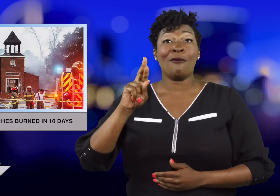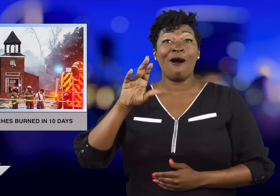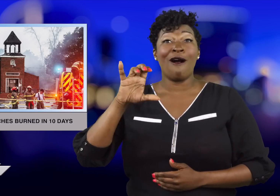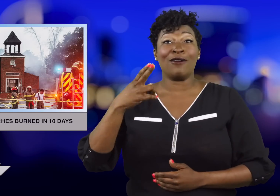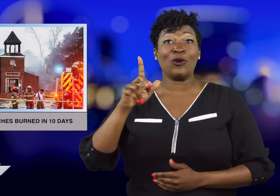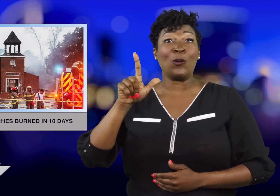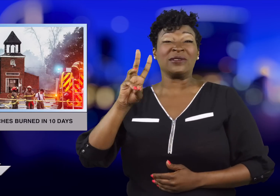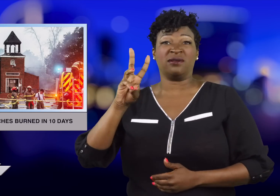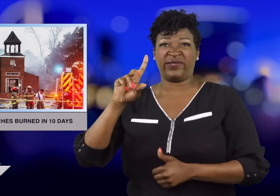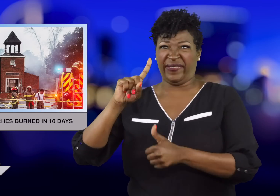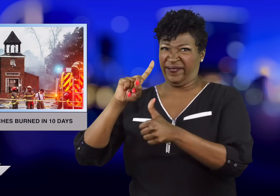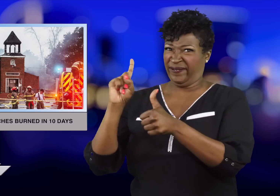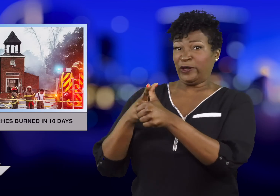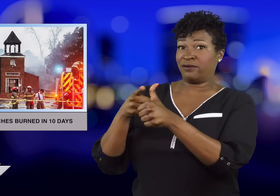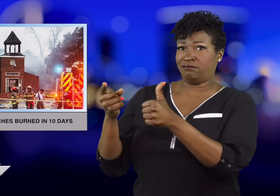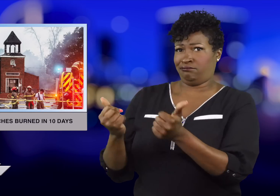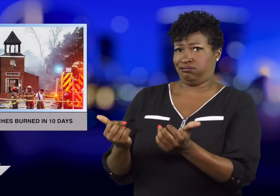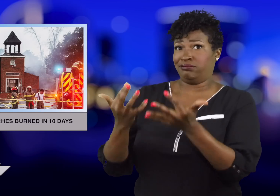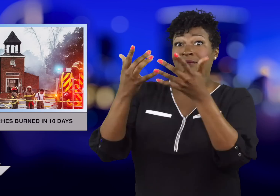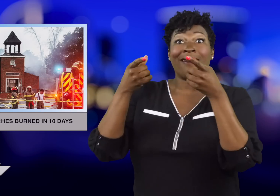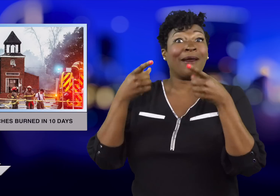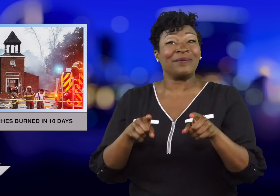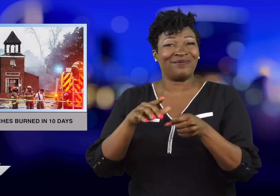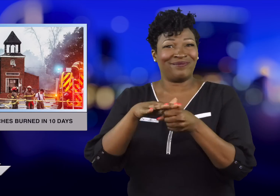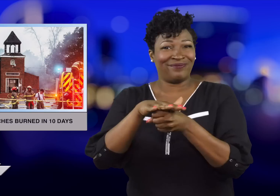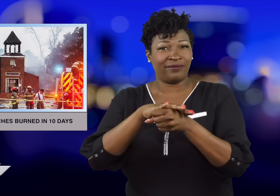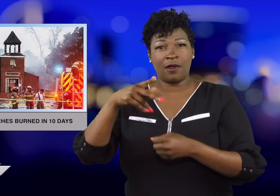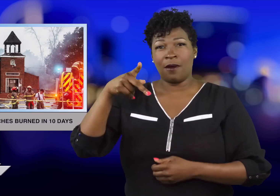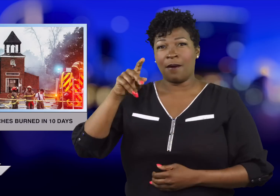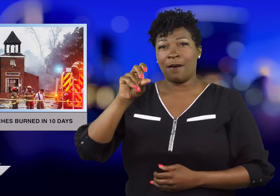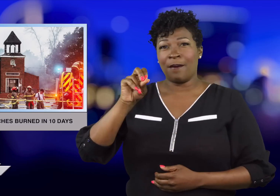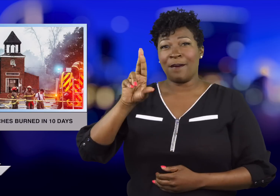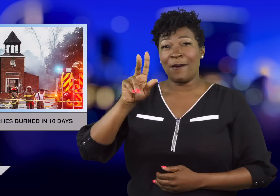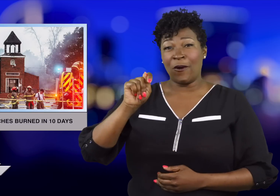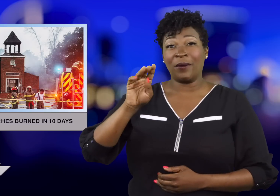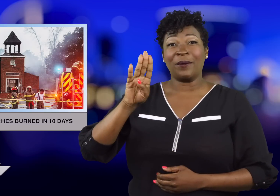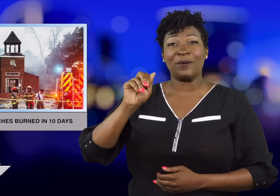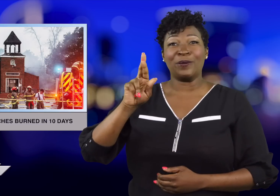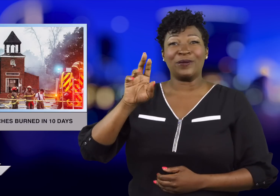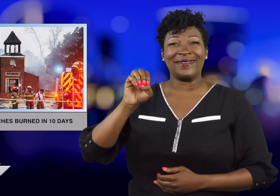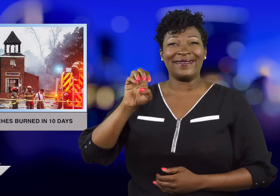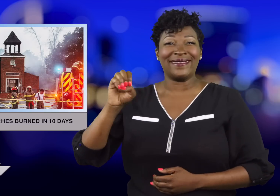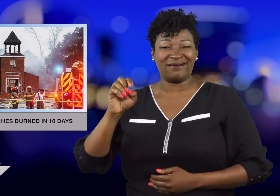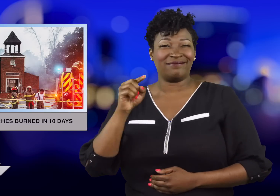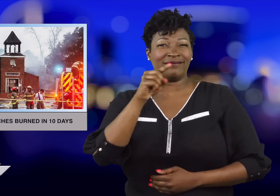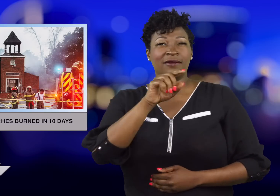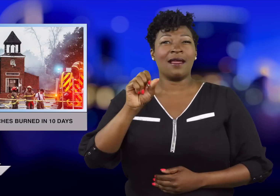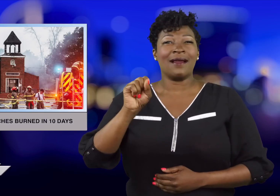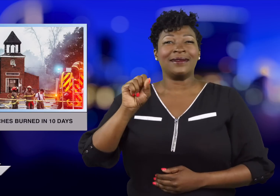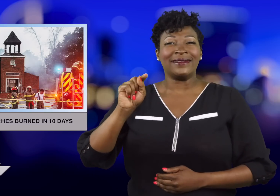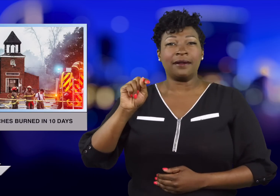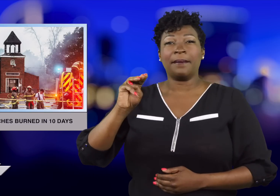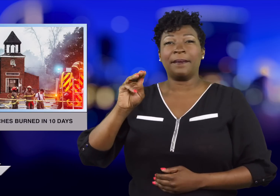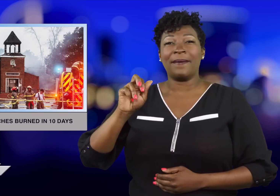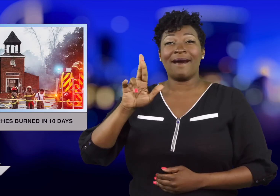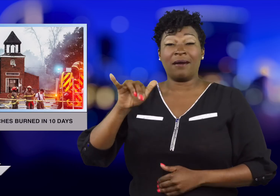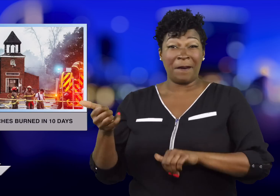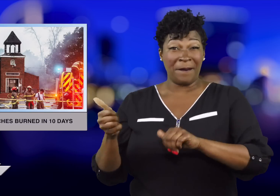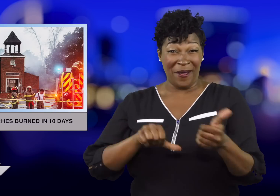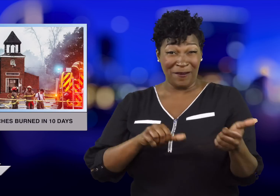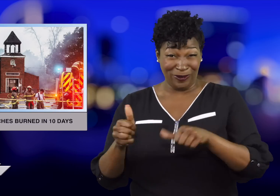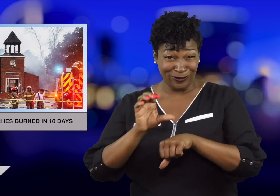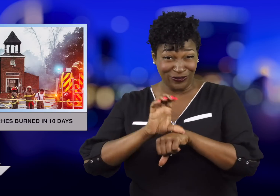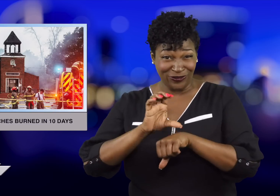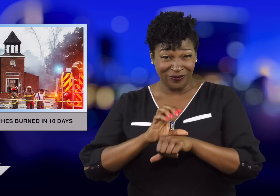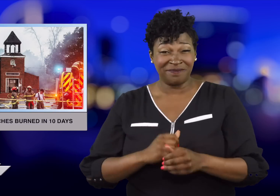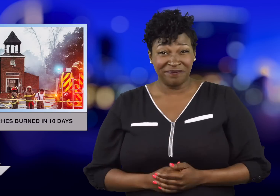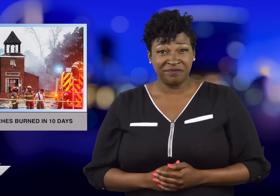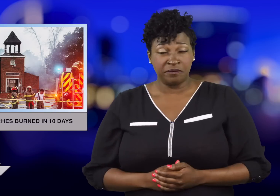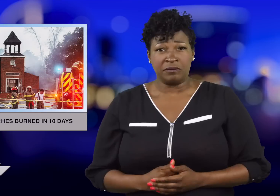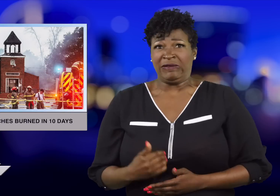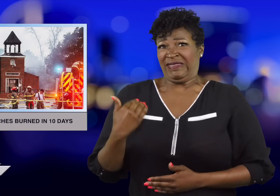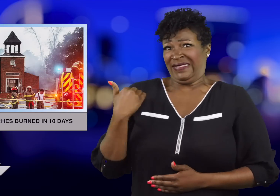The first fire occurred on March 26 at St. Mary Baptist Church in Port Barre.